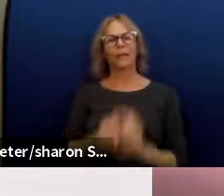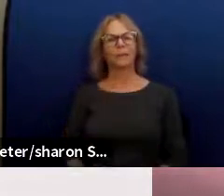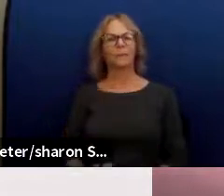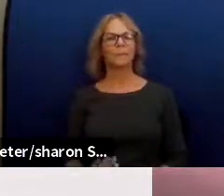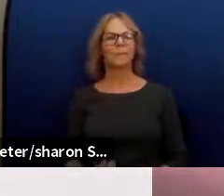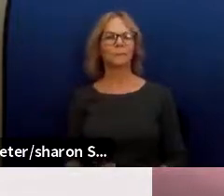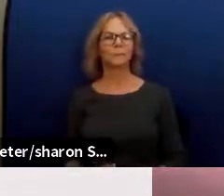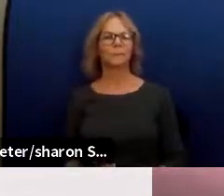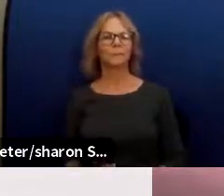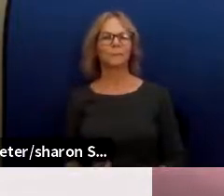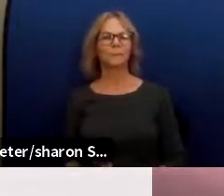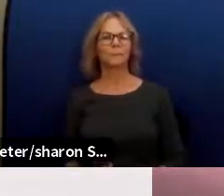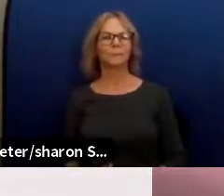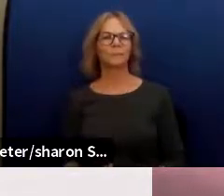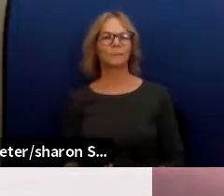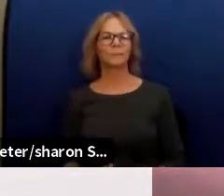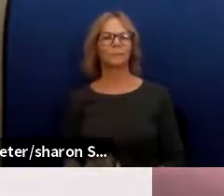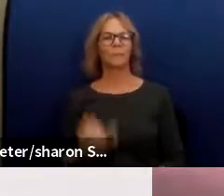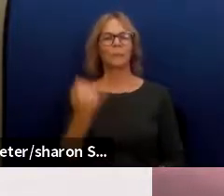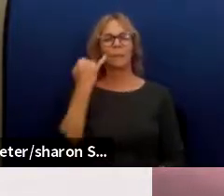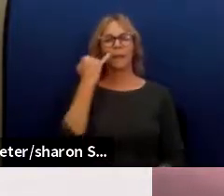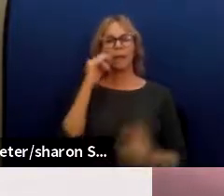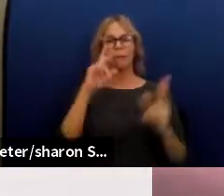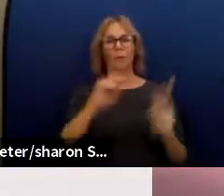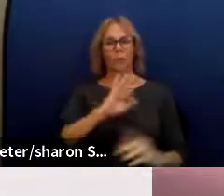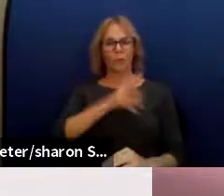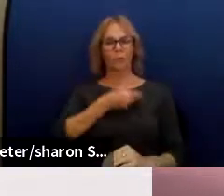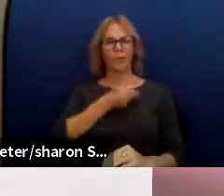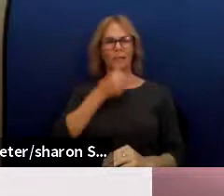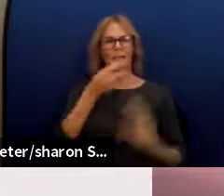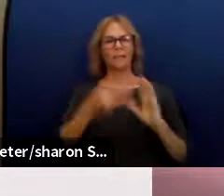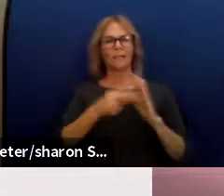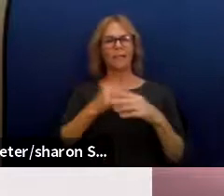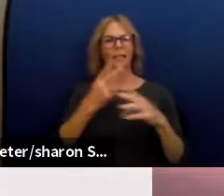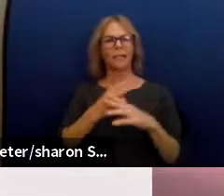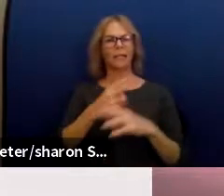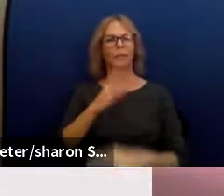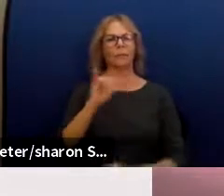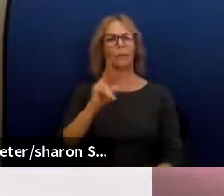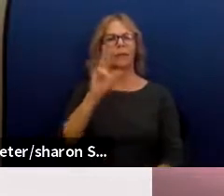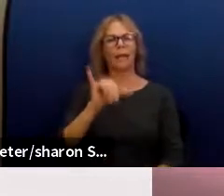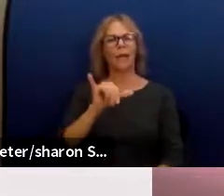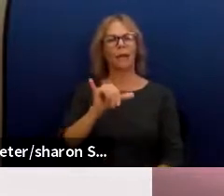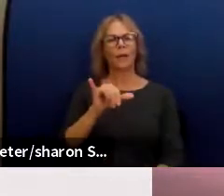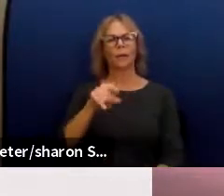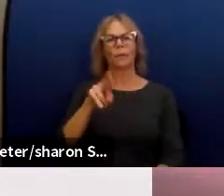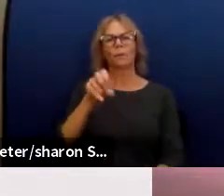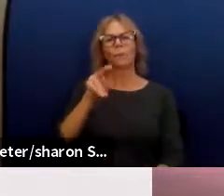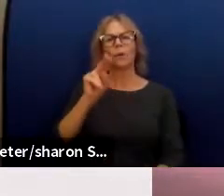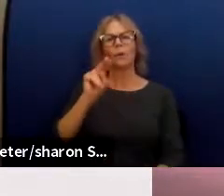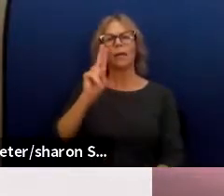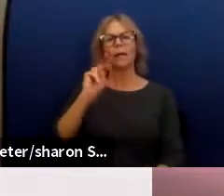a person is transgender does not mean that they use the binary pronouns, male versus female, they might feel inside that they're